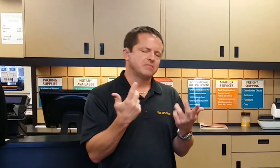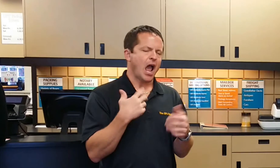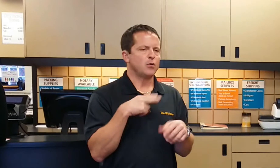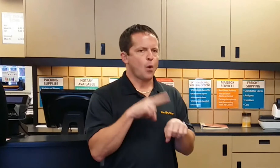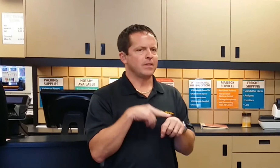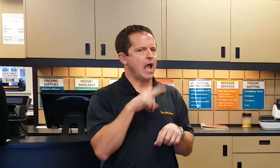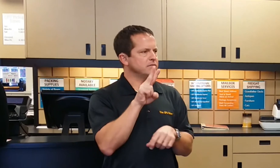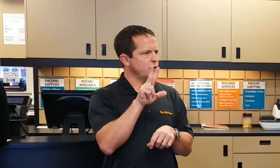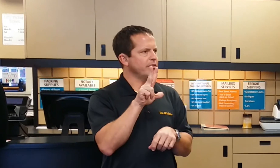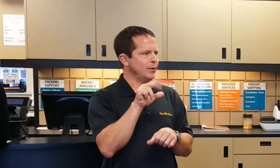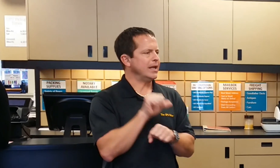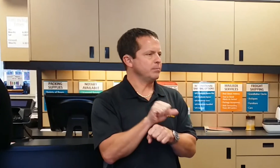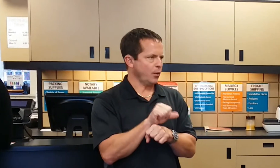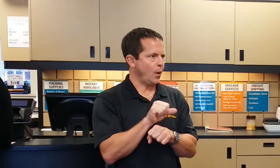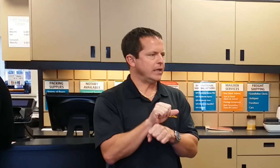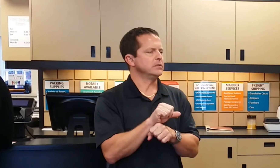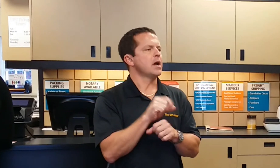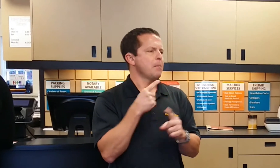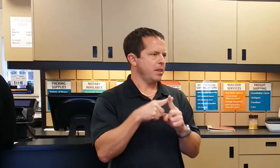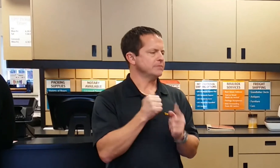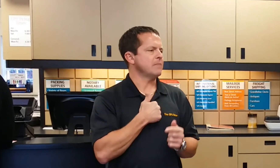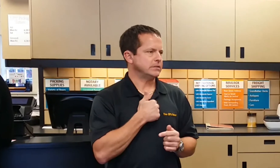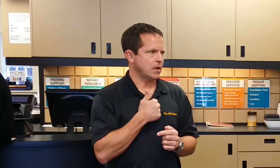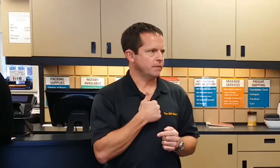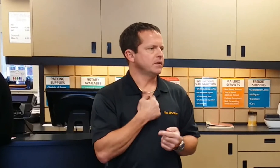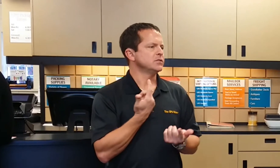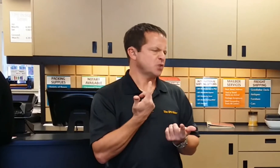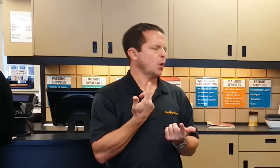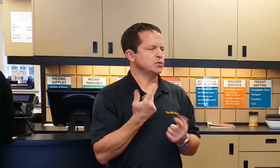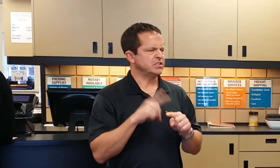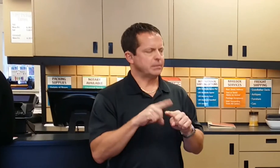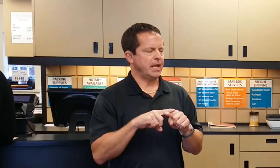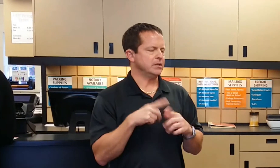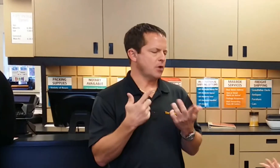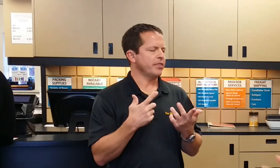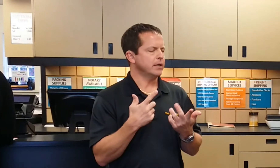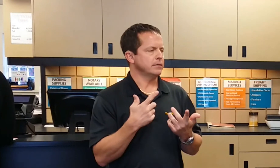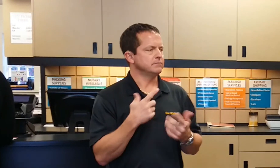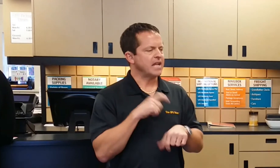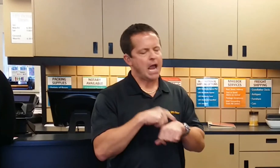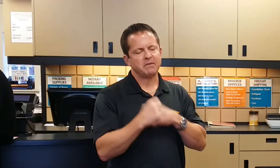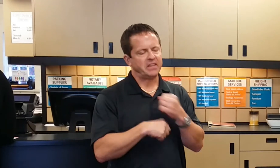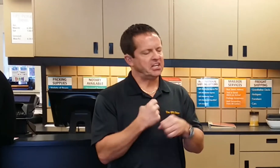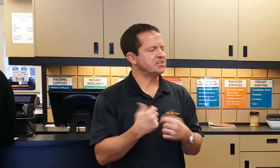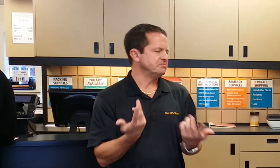But typically during the year, I just have two or three employees and myself. It depends on the time of year.